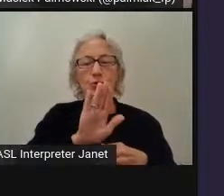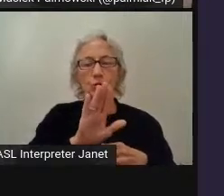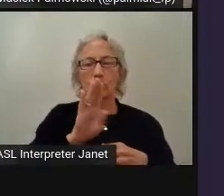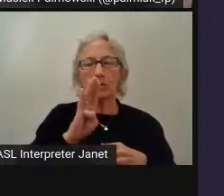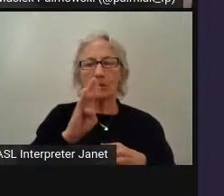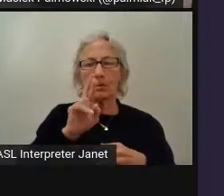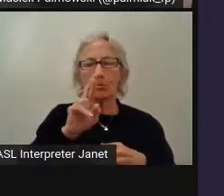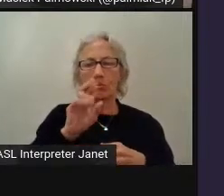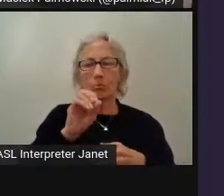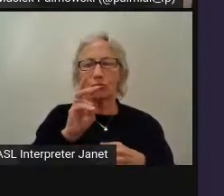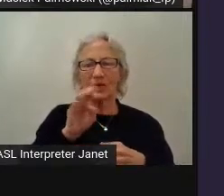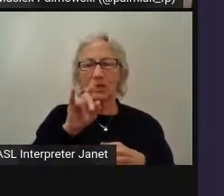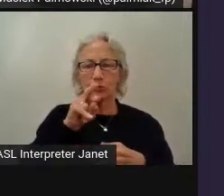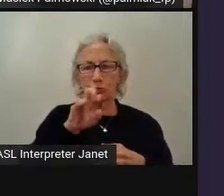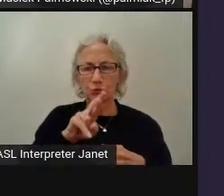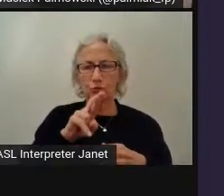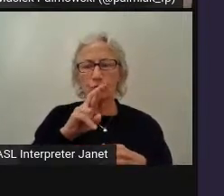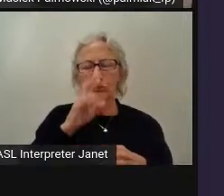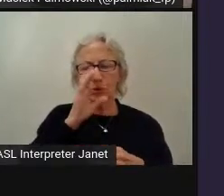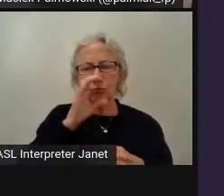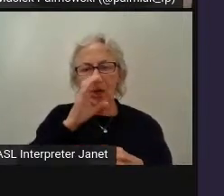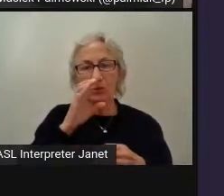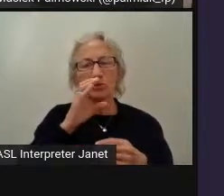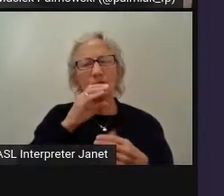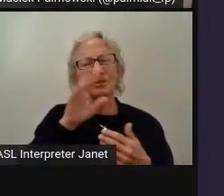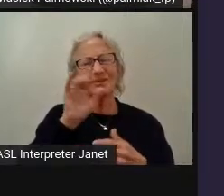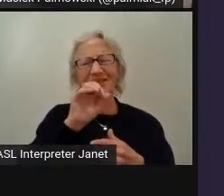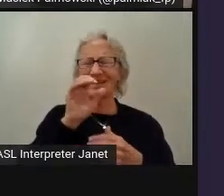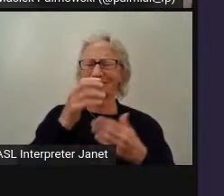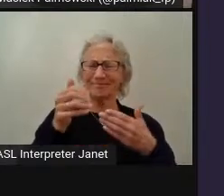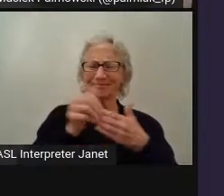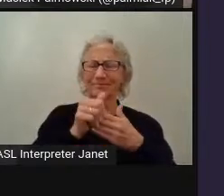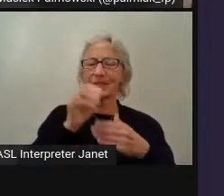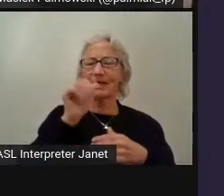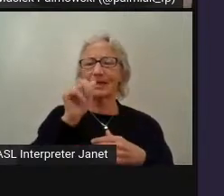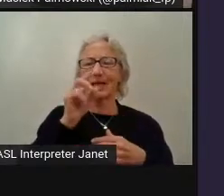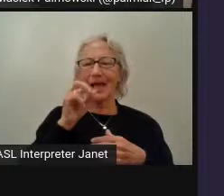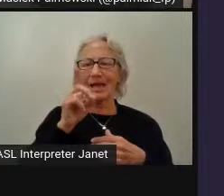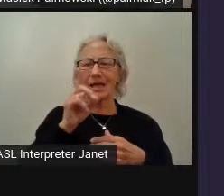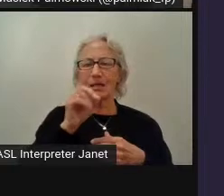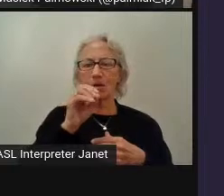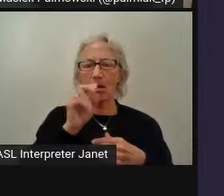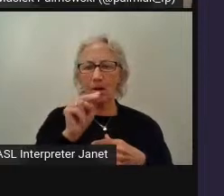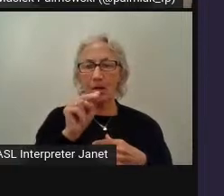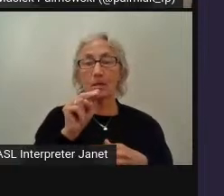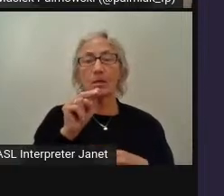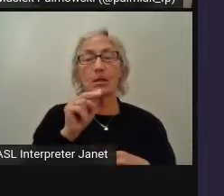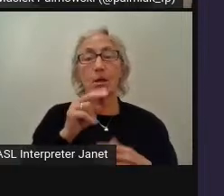require an install an add-on to your browser. One or two? And you are done.